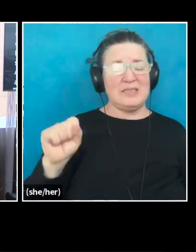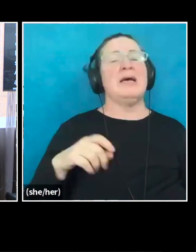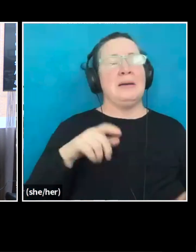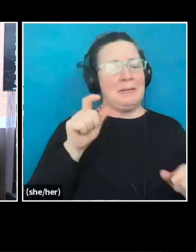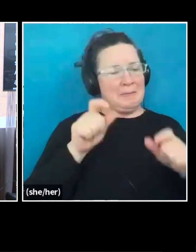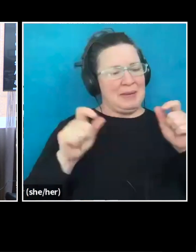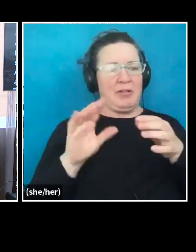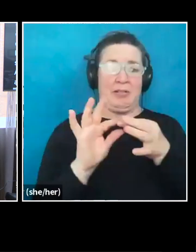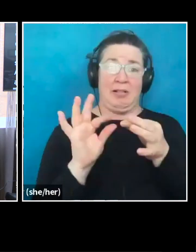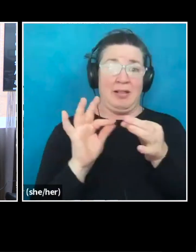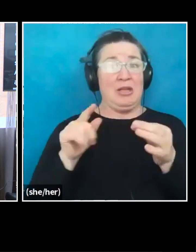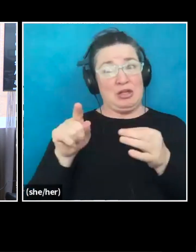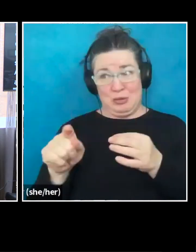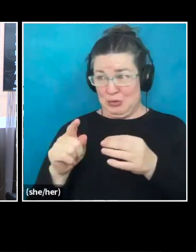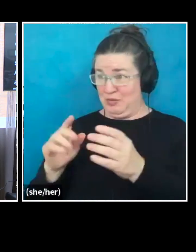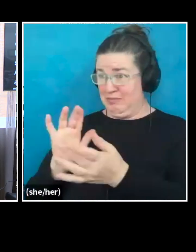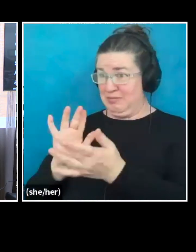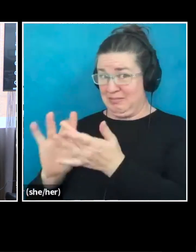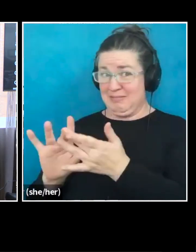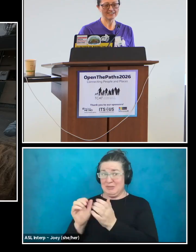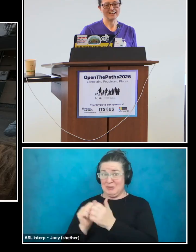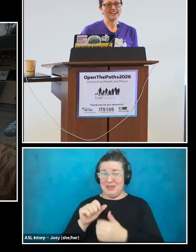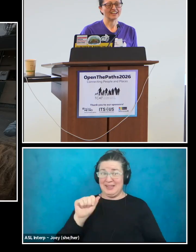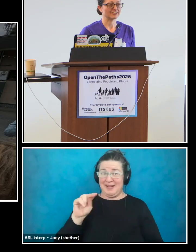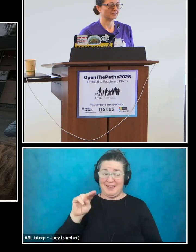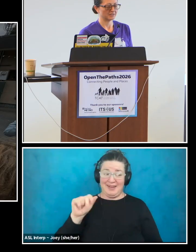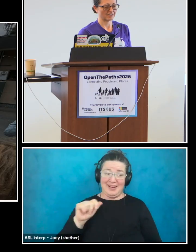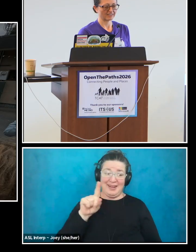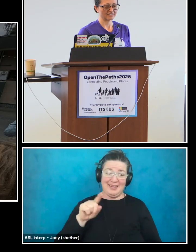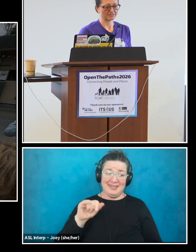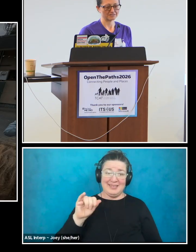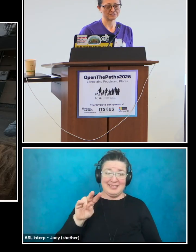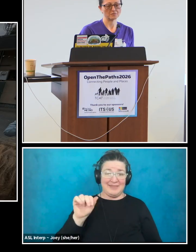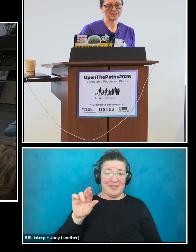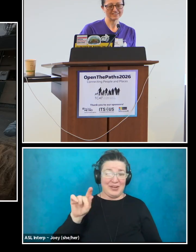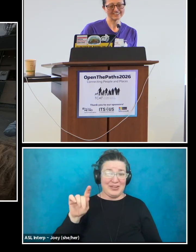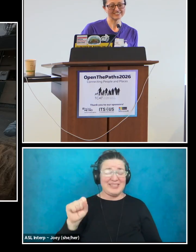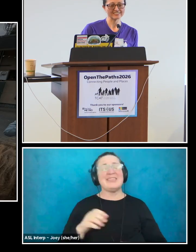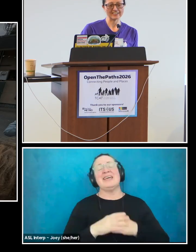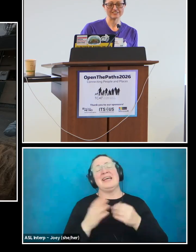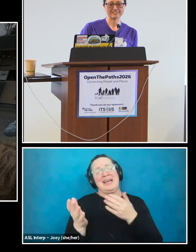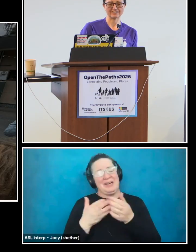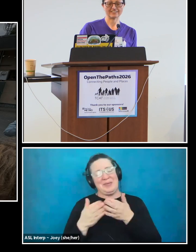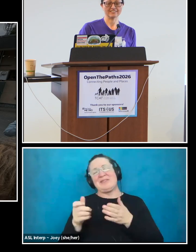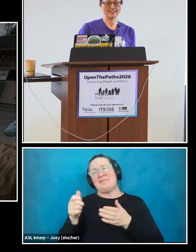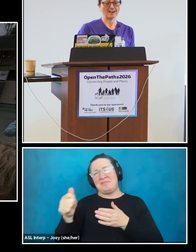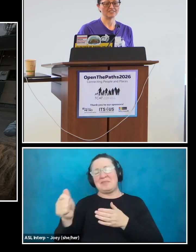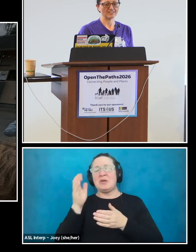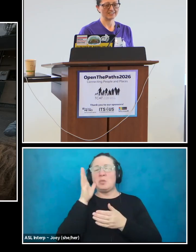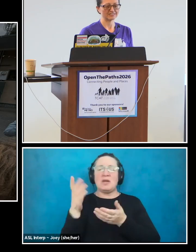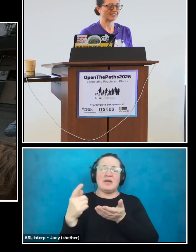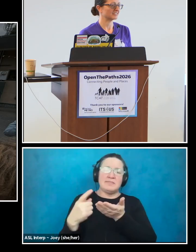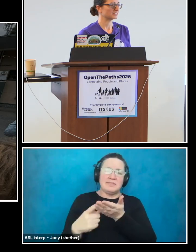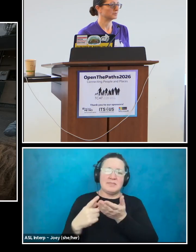is here to discuss this with us today and she'll be talking from insight to agency, how non-drivers